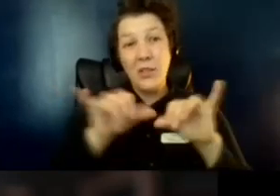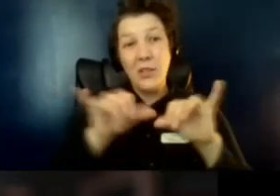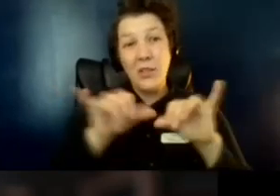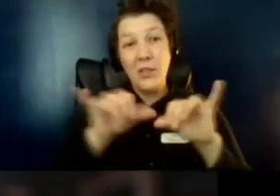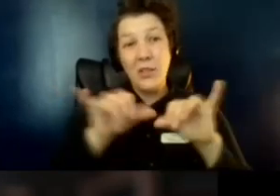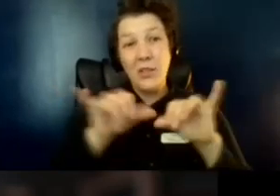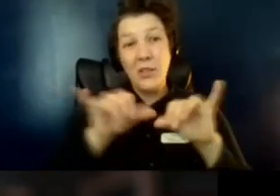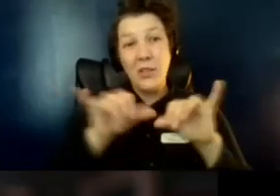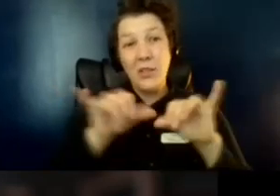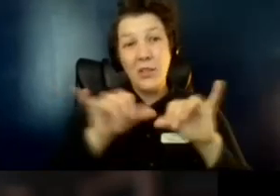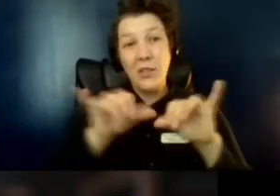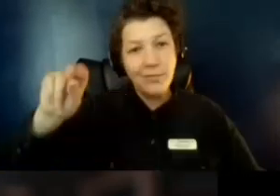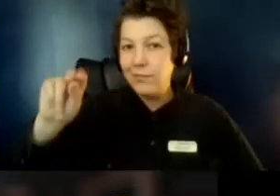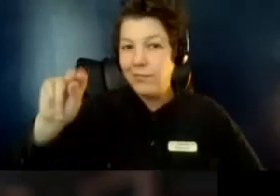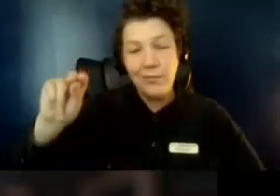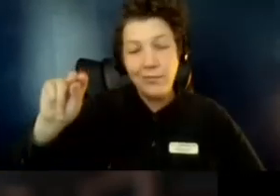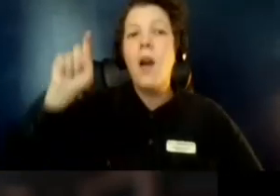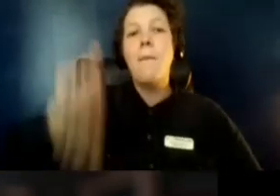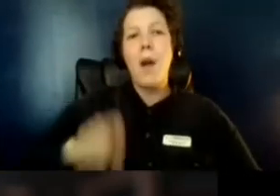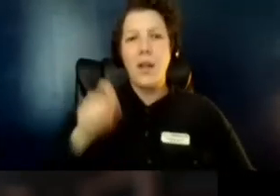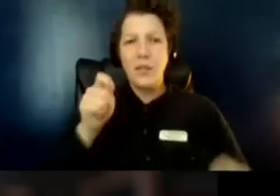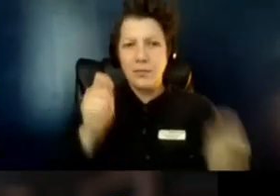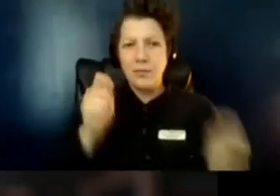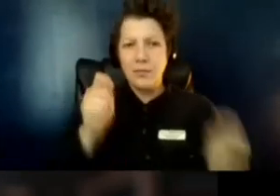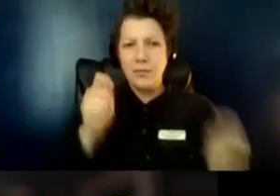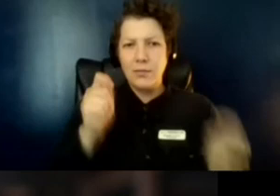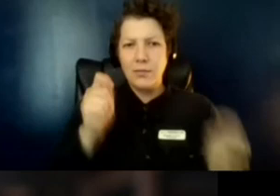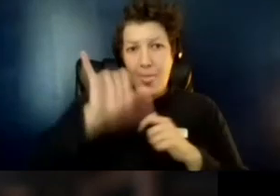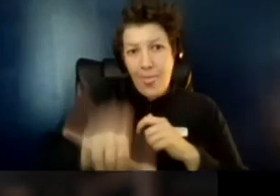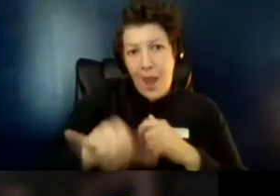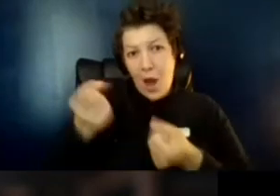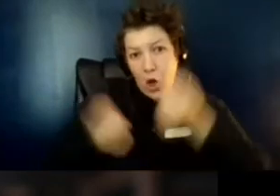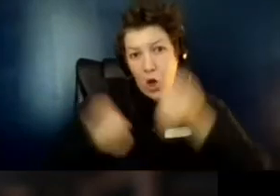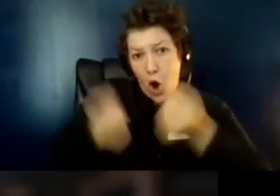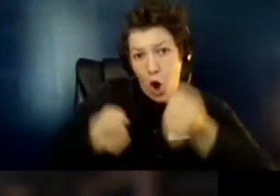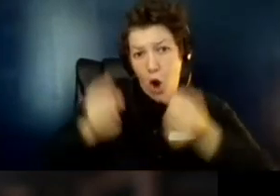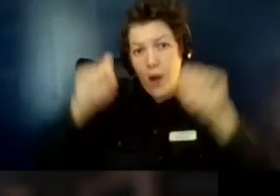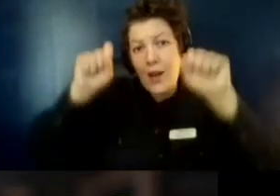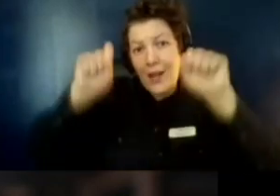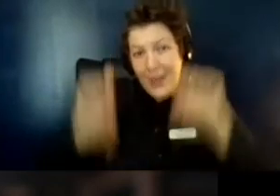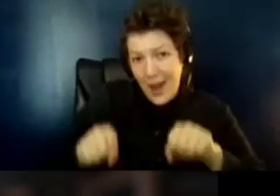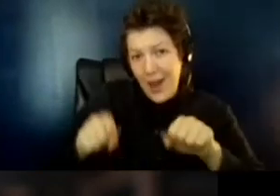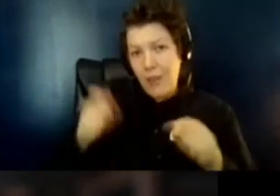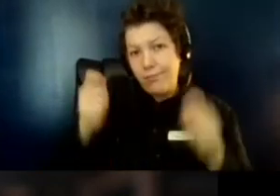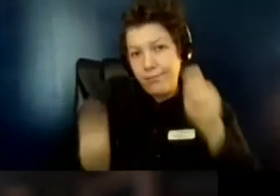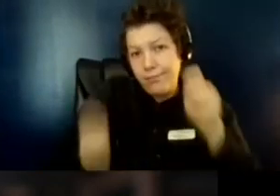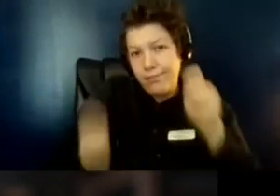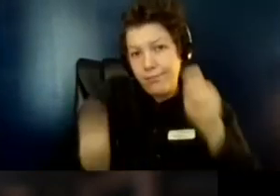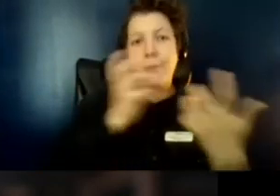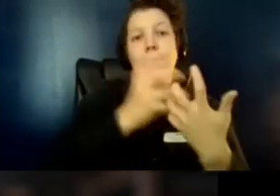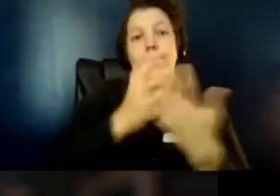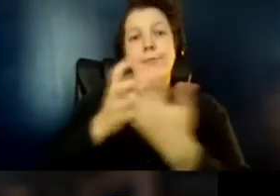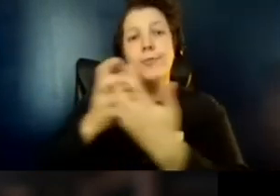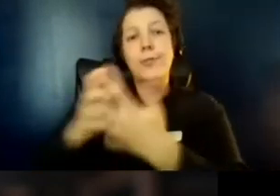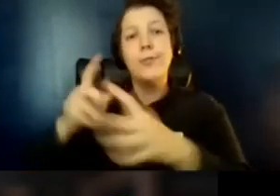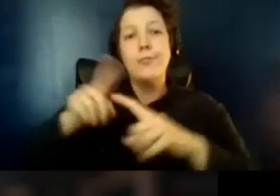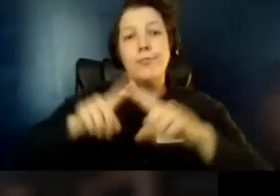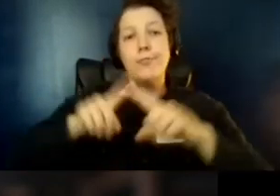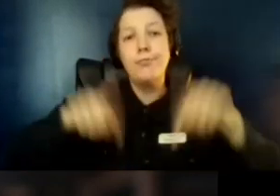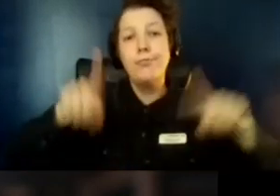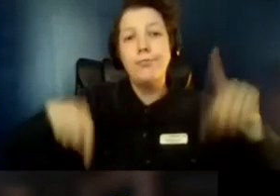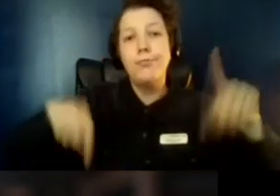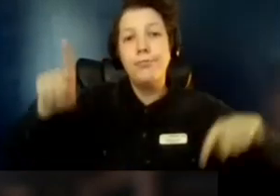that makes the car a selling point. And every time we create adaptability to adapt to everybody's